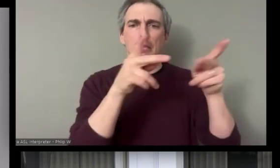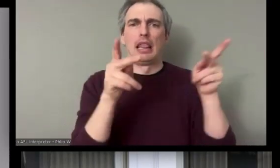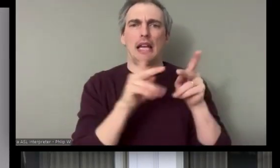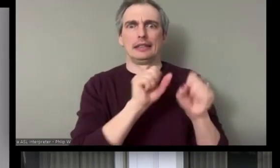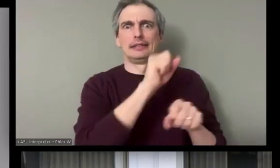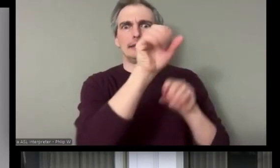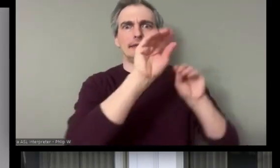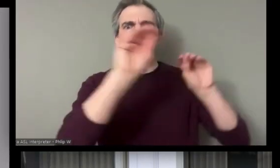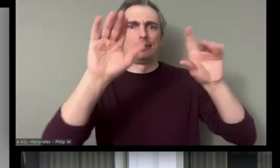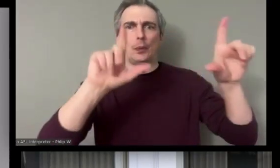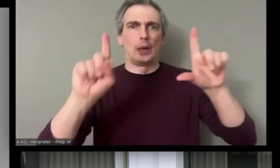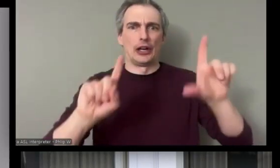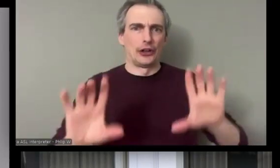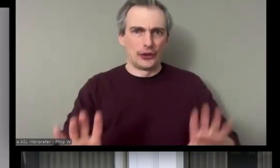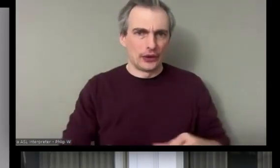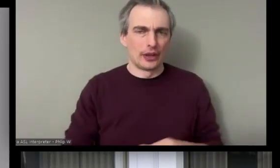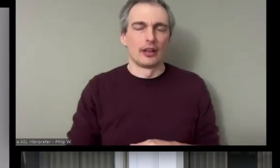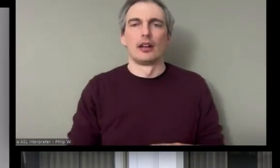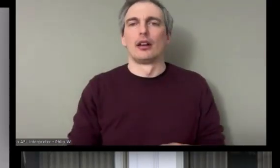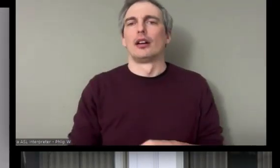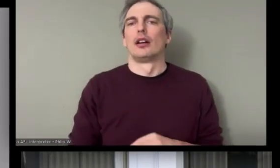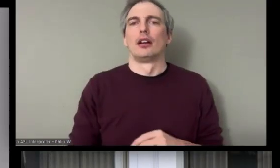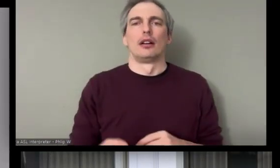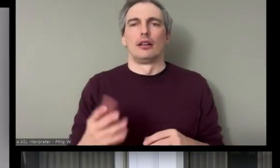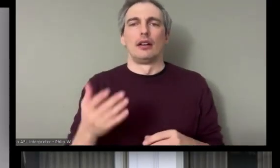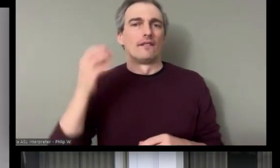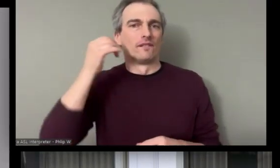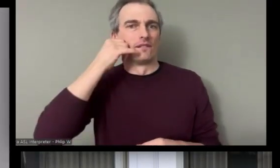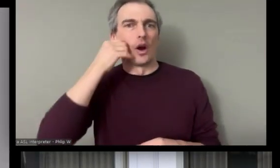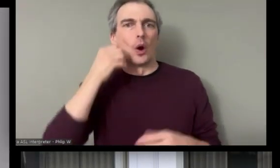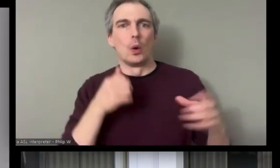But like I said, I think all of these things, like having side reach, forward